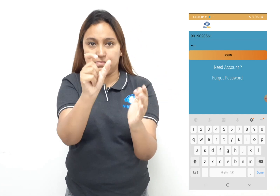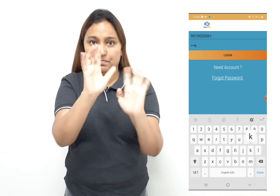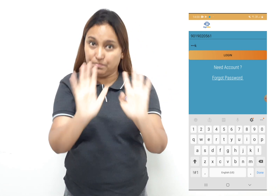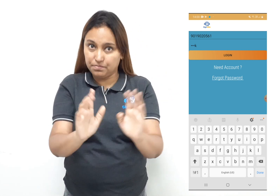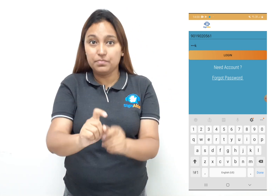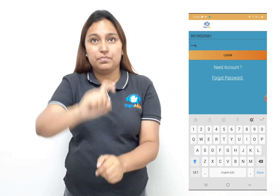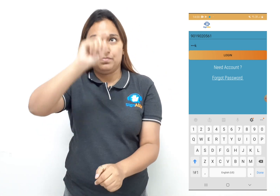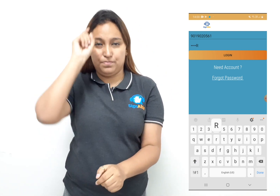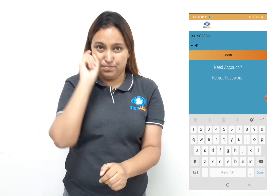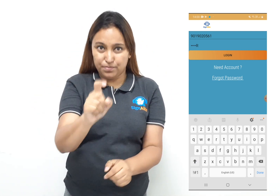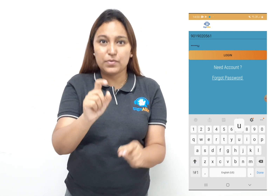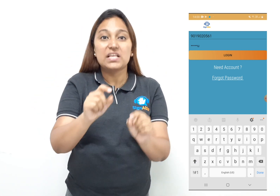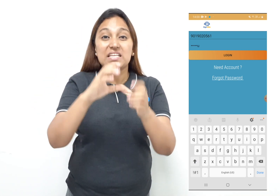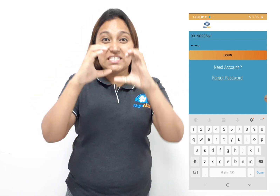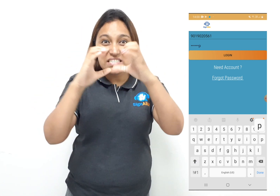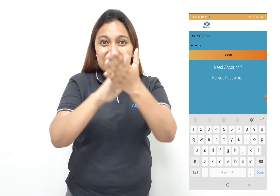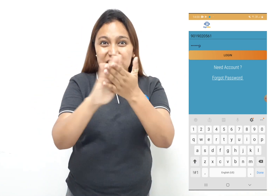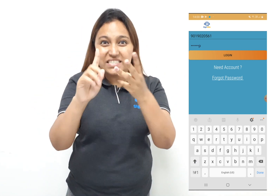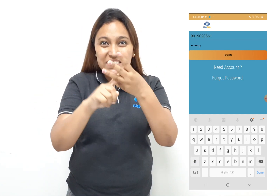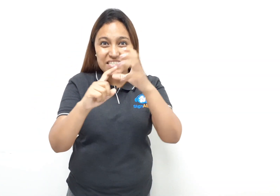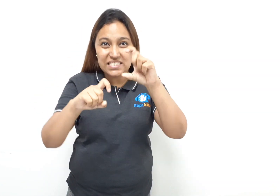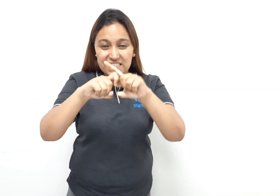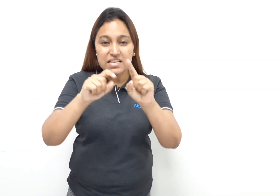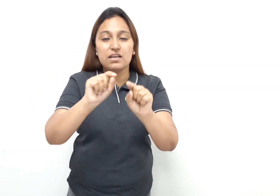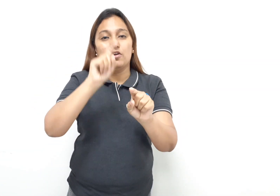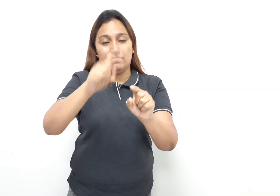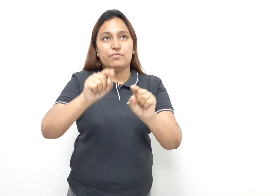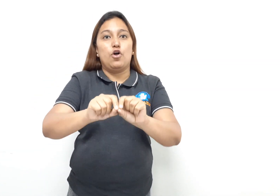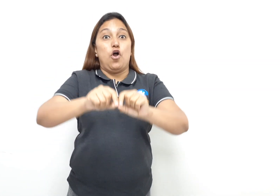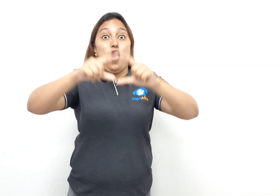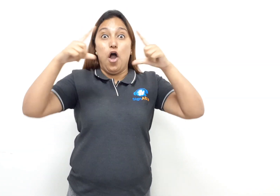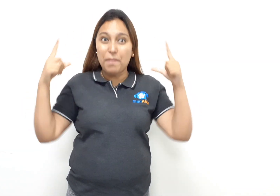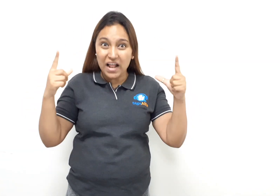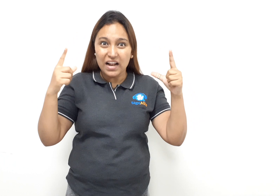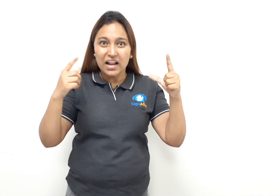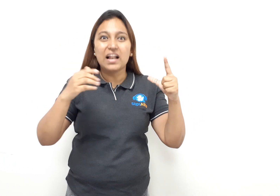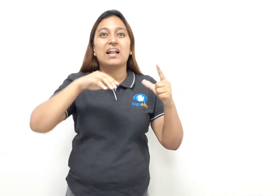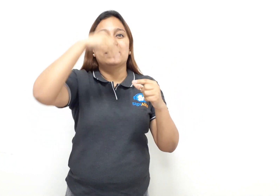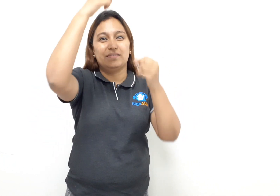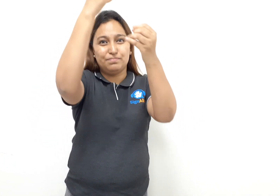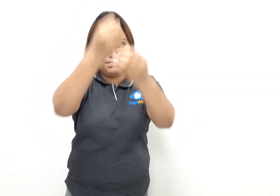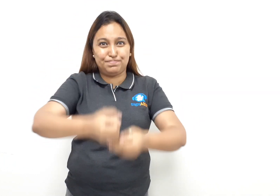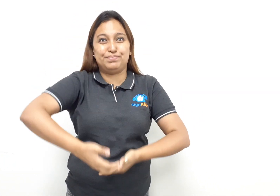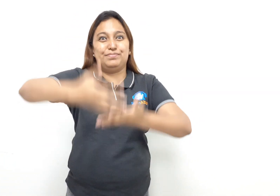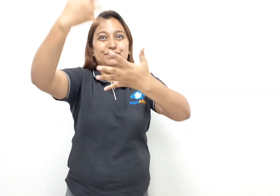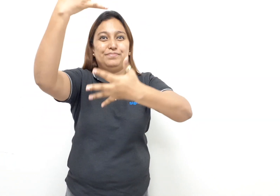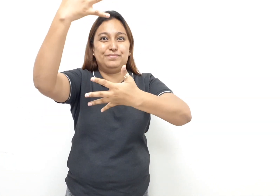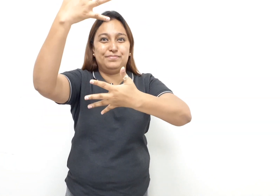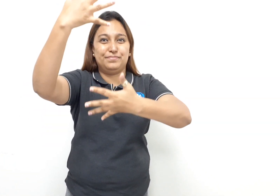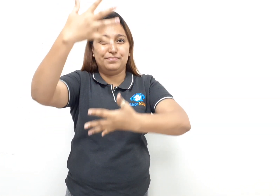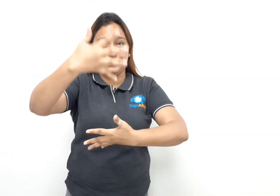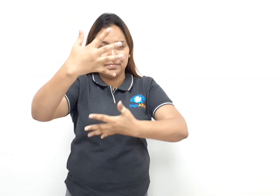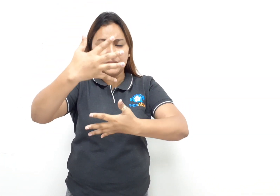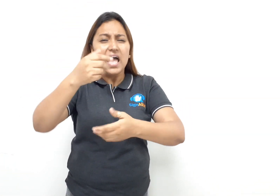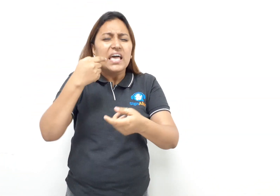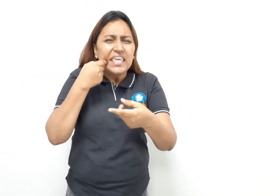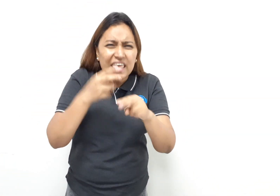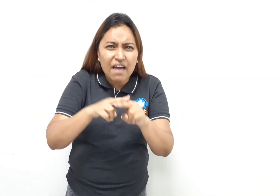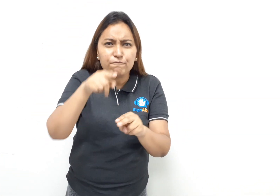Click the login (check) button. This will open to a screen where you will find a bunch of numbers.